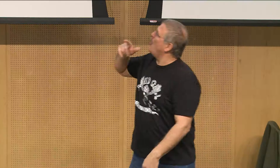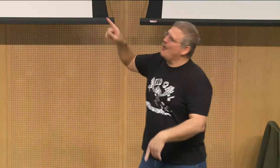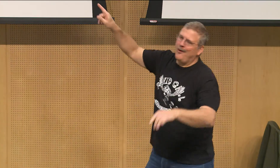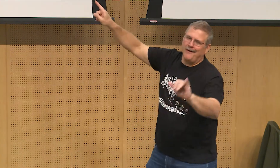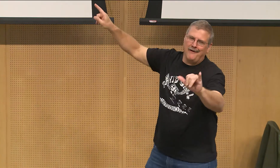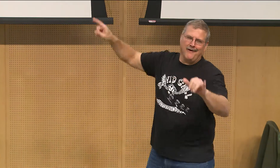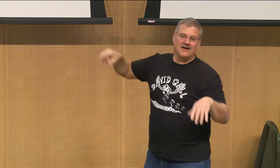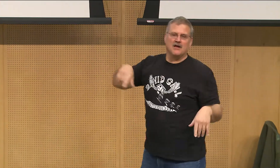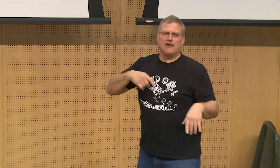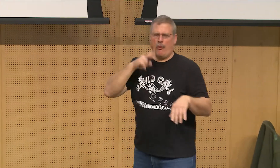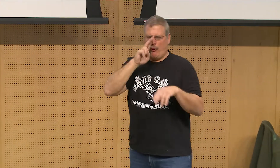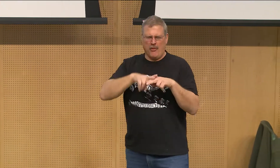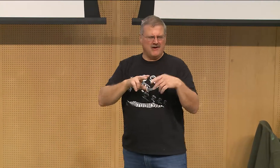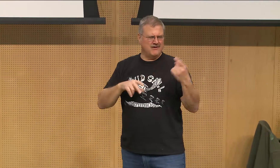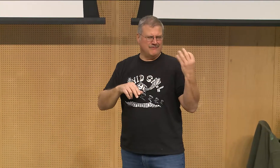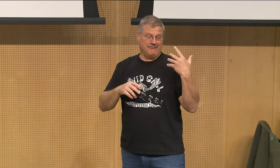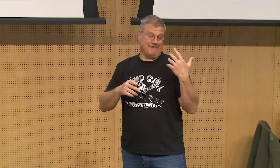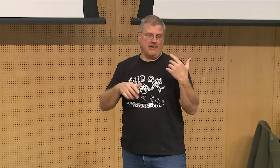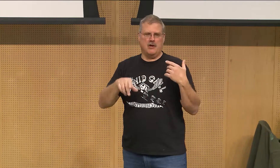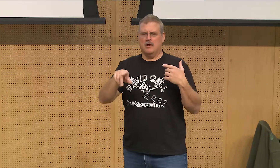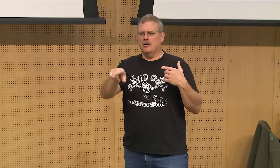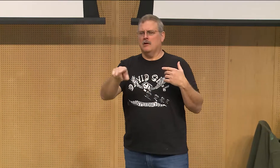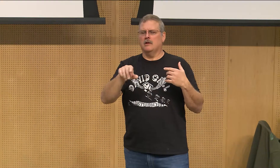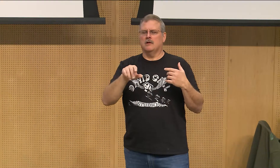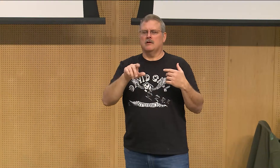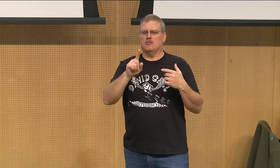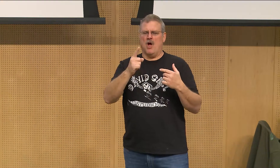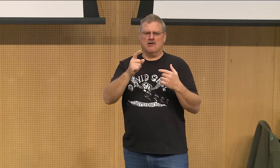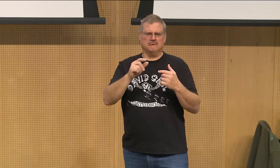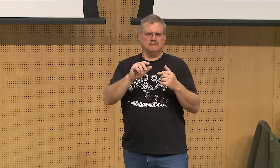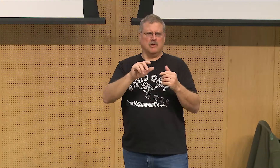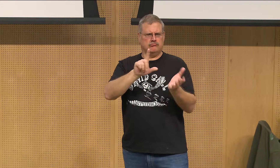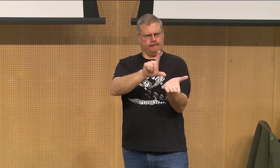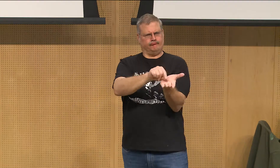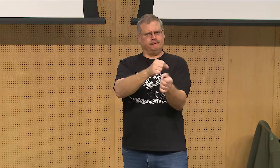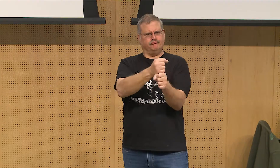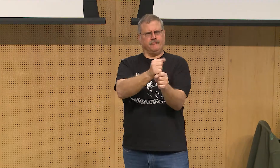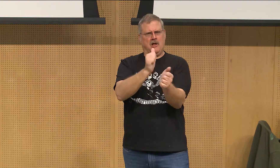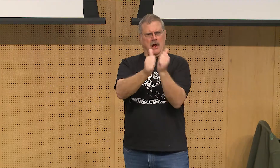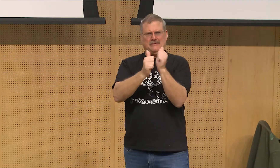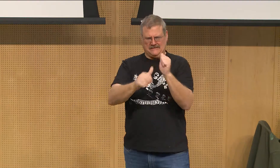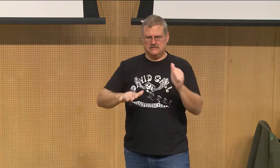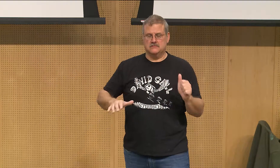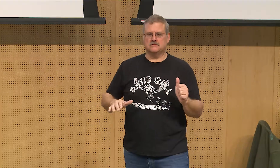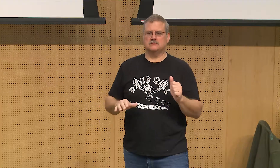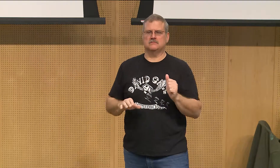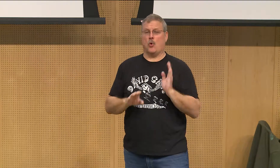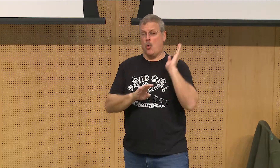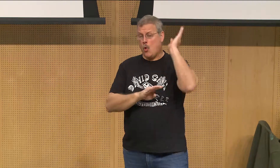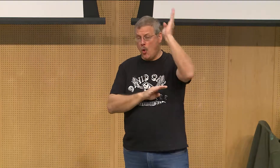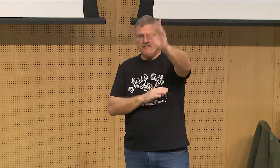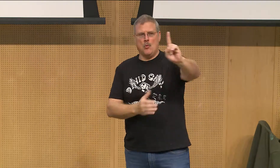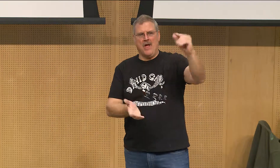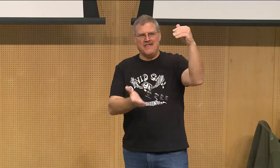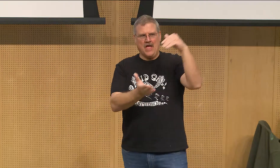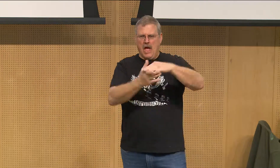Oh, this is--this is a fun one. It's the same piece. There was a printmaking competition.